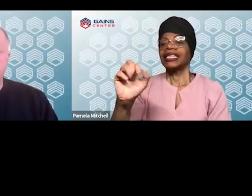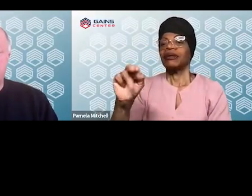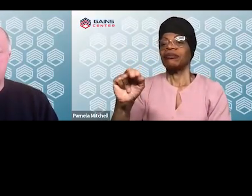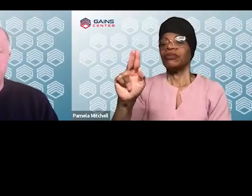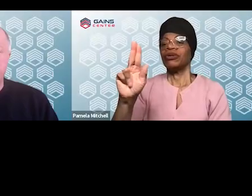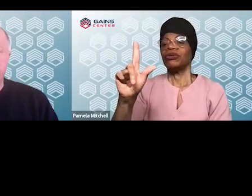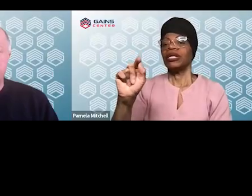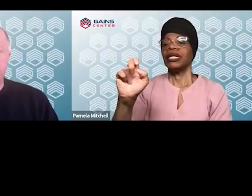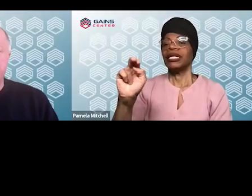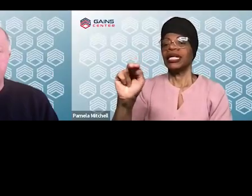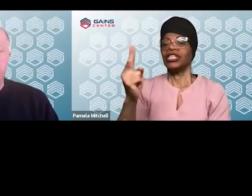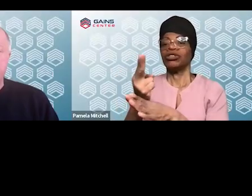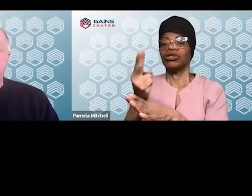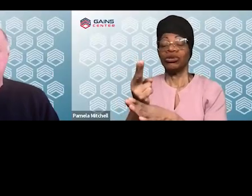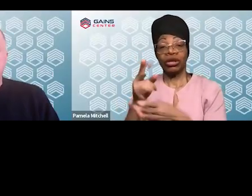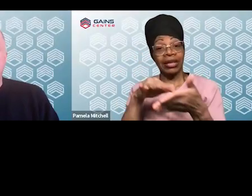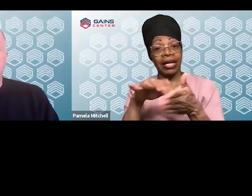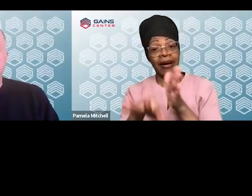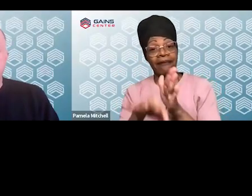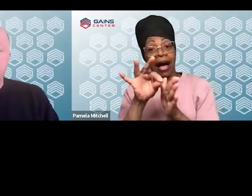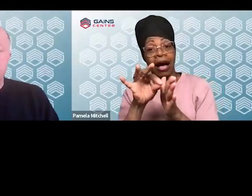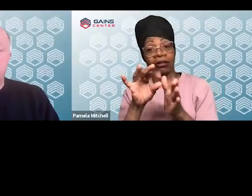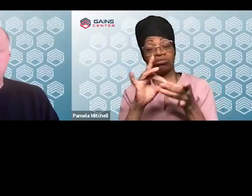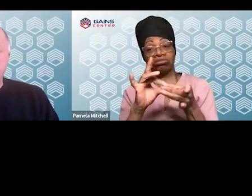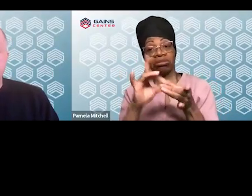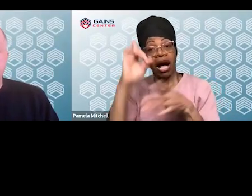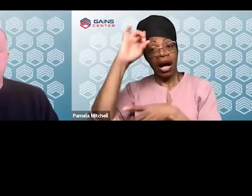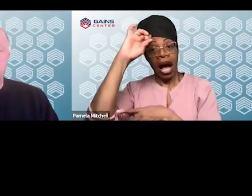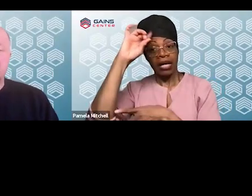of cognitive behavioral therapy. An even more recent study